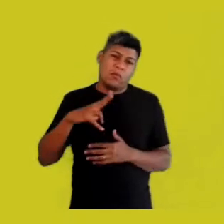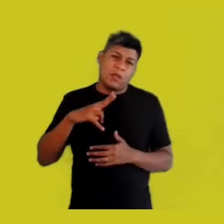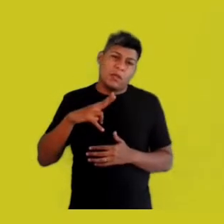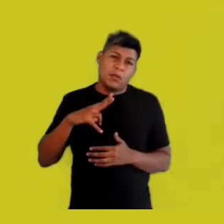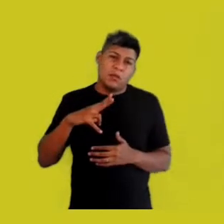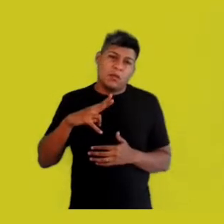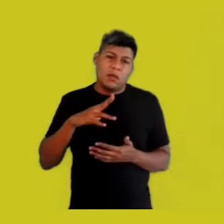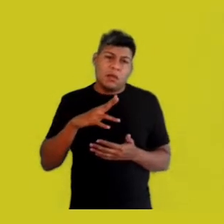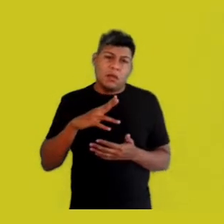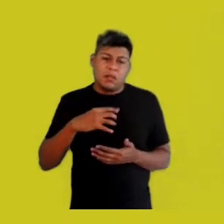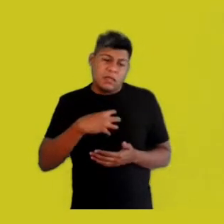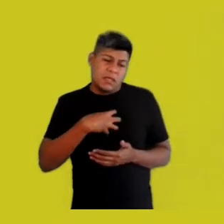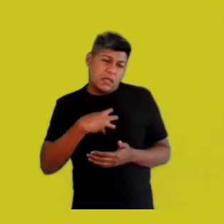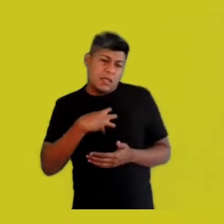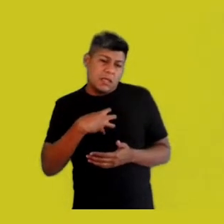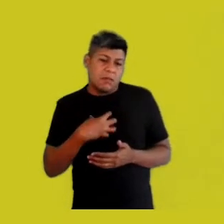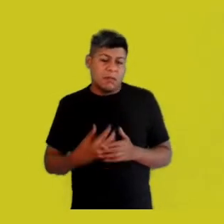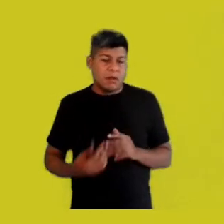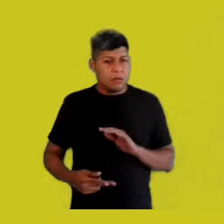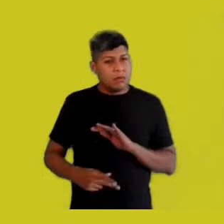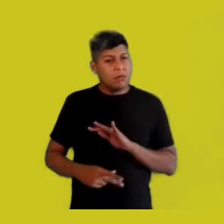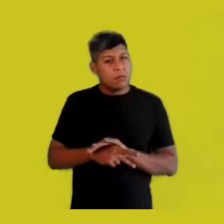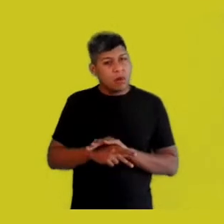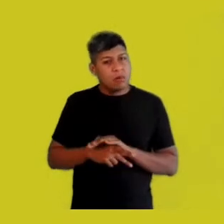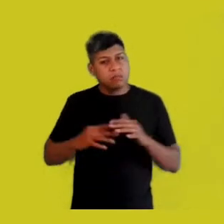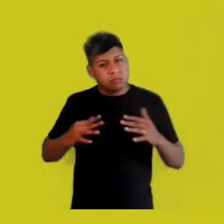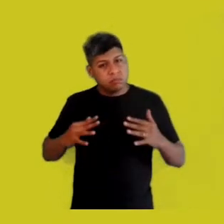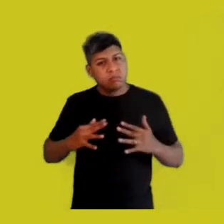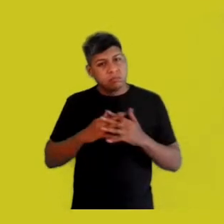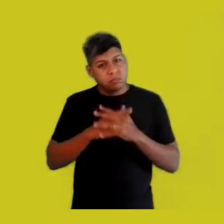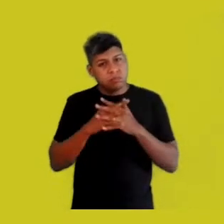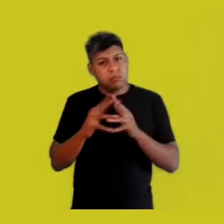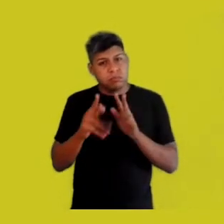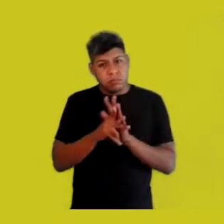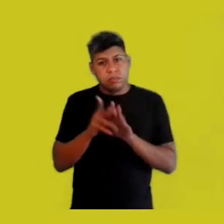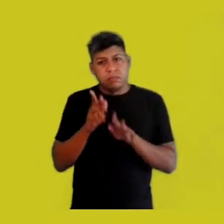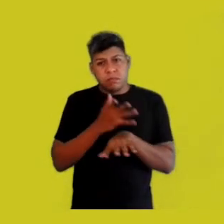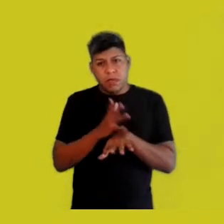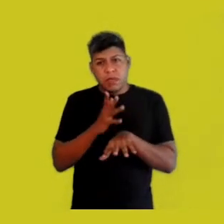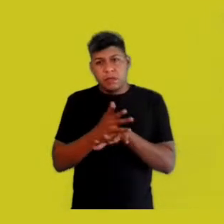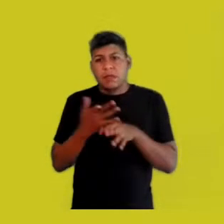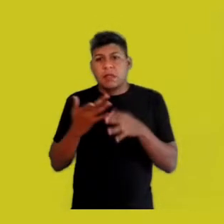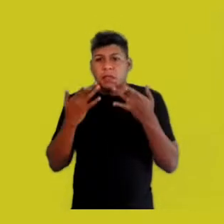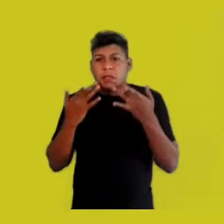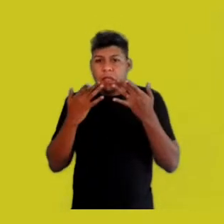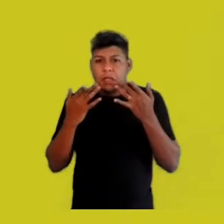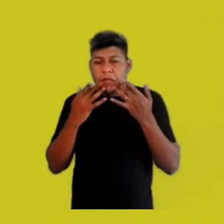a mystical feeling, let’s say, for theater practice, for any creative practice.